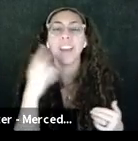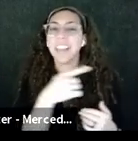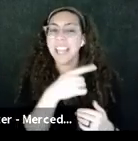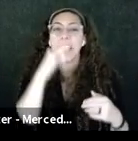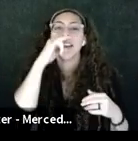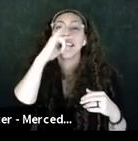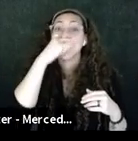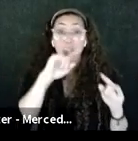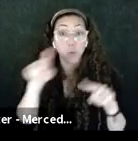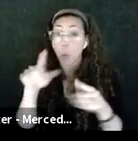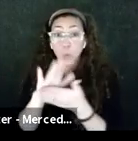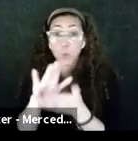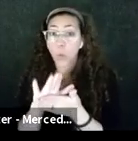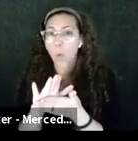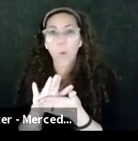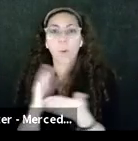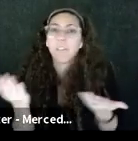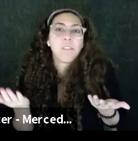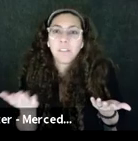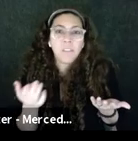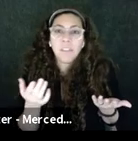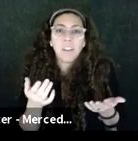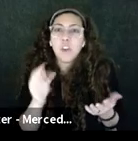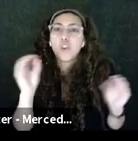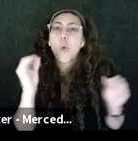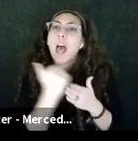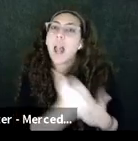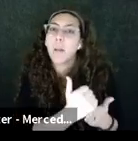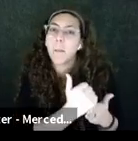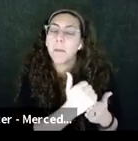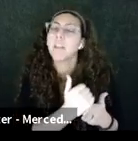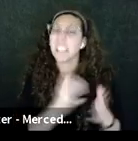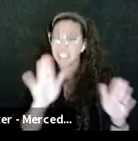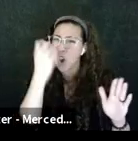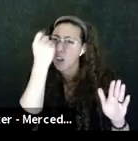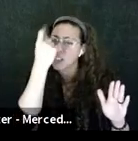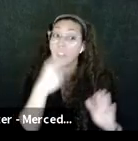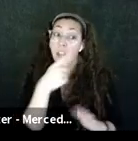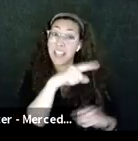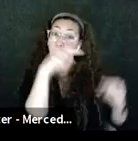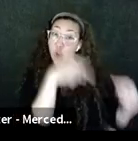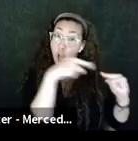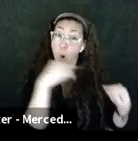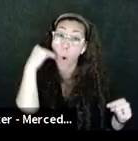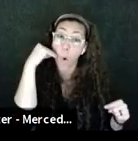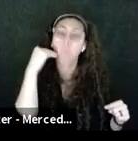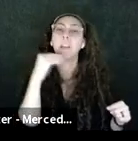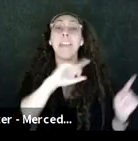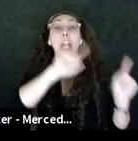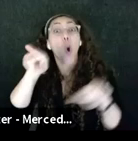Jason Williams: Reporters to CPS that say, hey, something's going on with this kid. So if kids aren't at school, they expected the numbers to drop considerably.